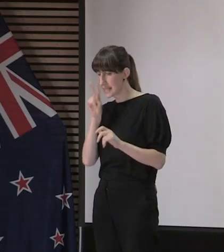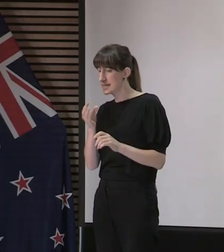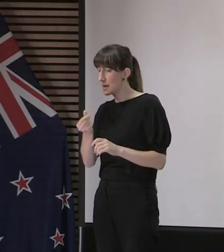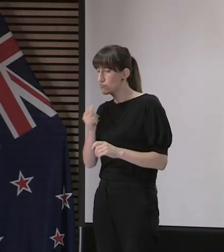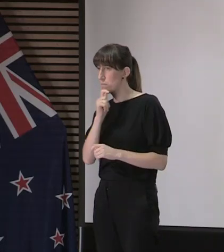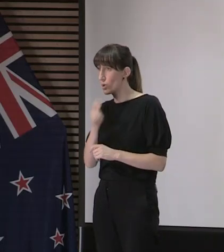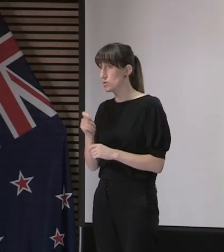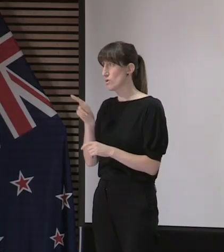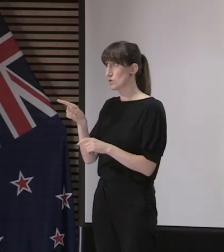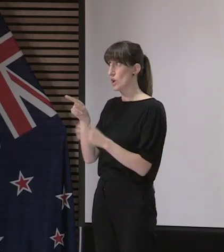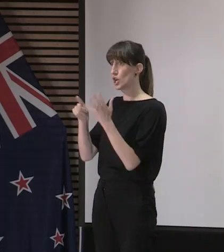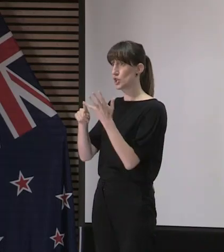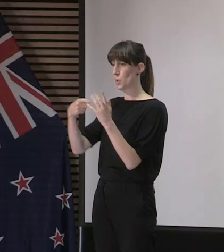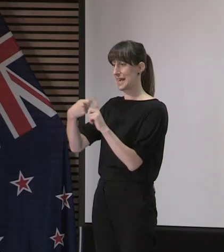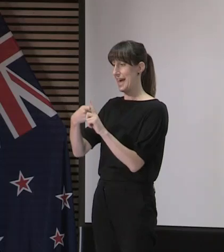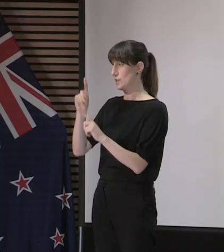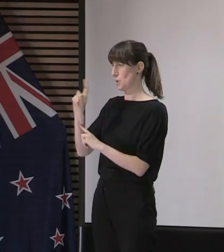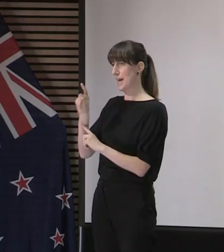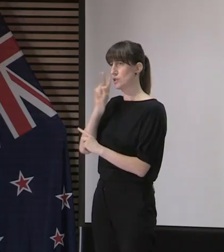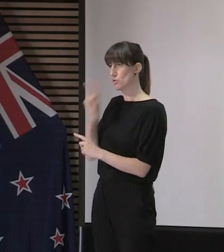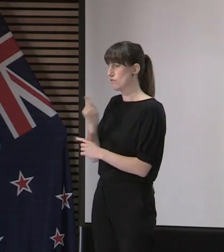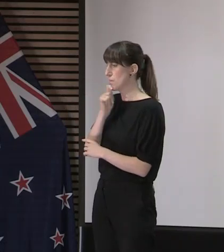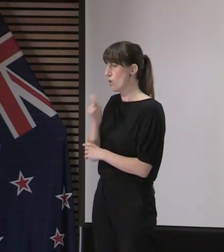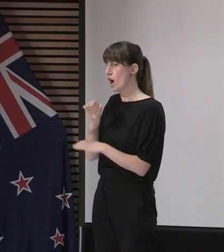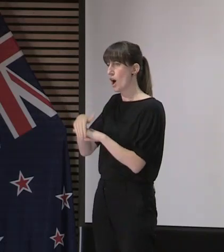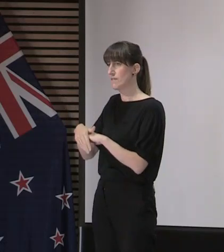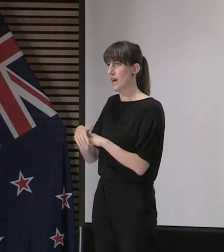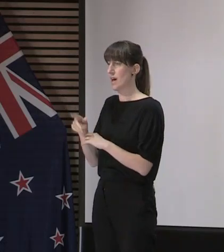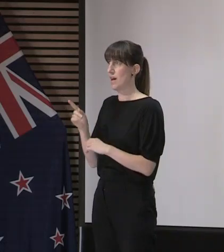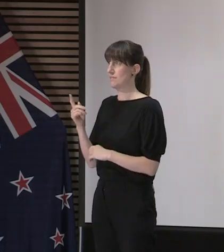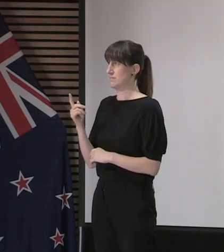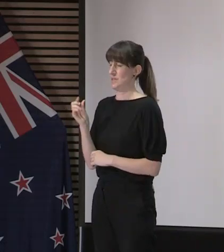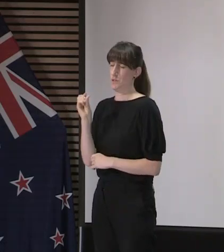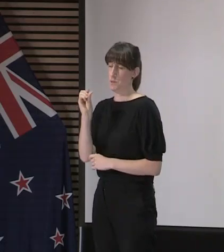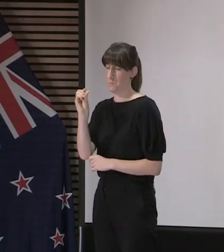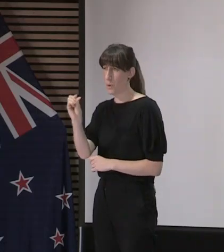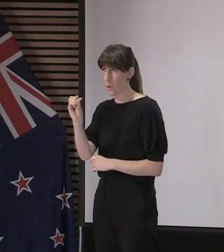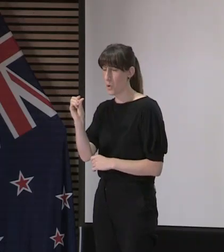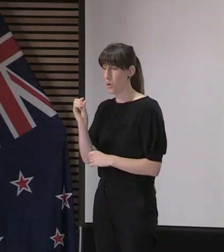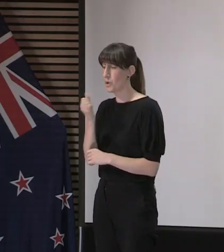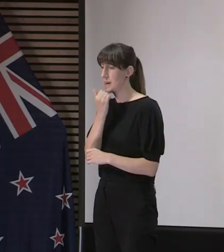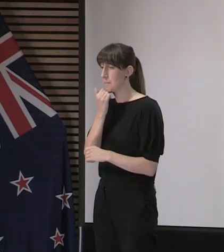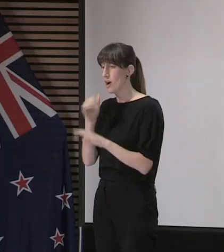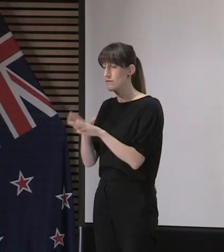these reports around vascular and blood changes. There's also an emerging report from